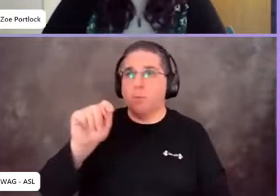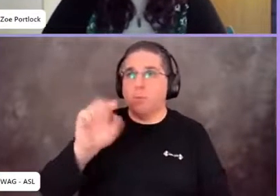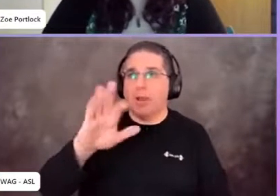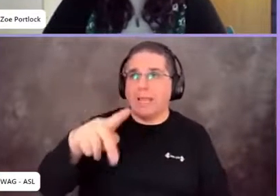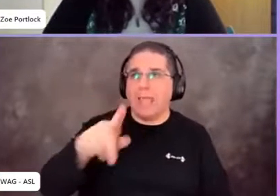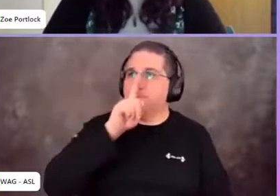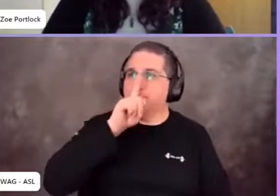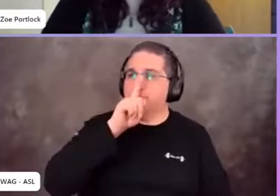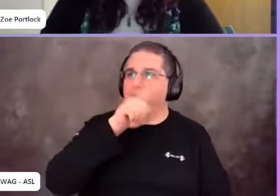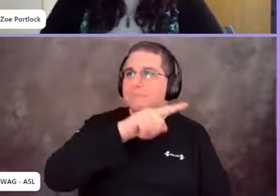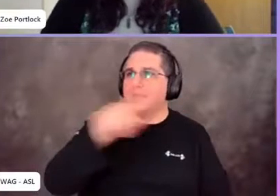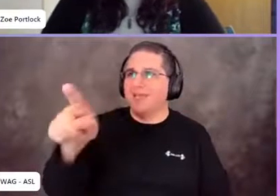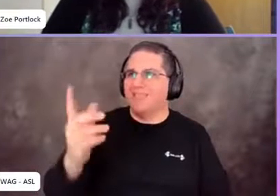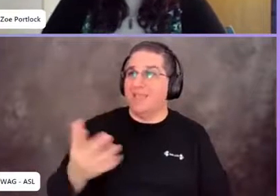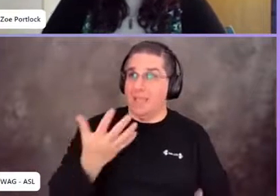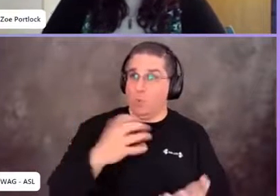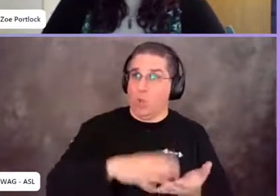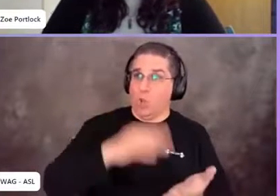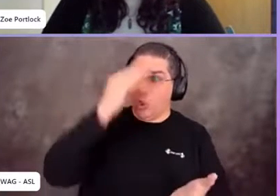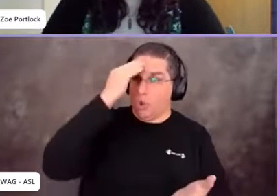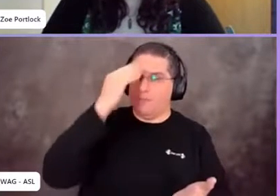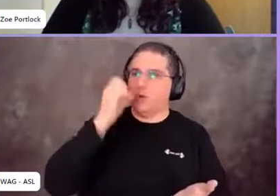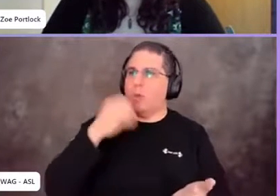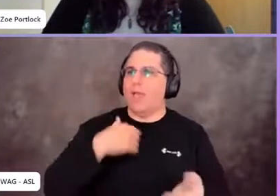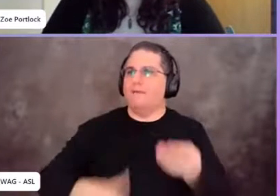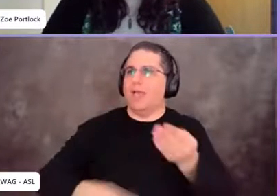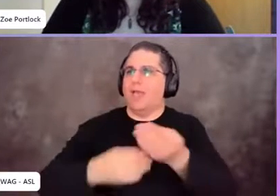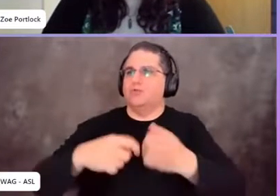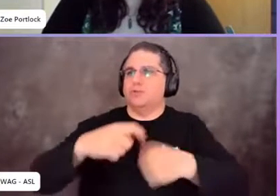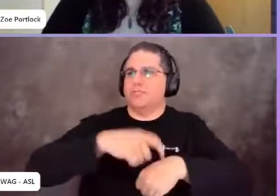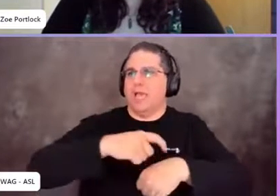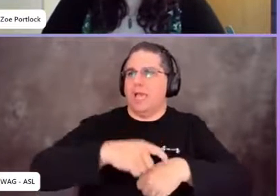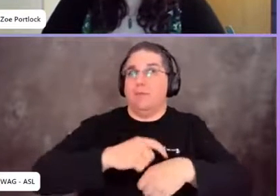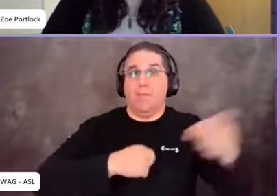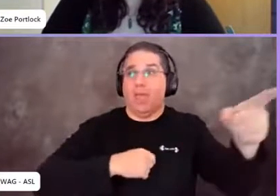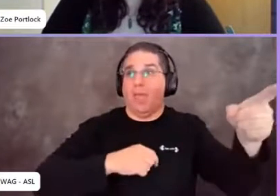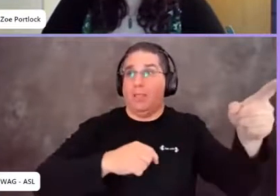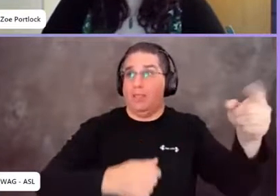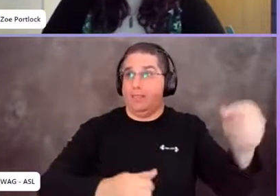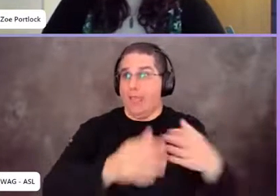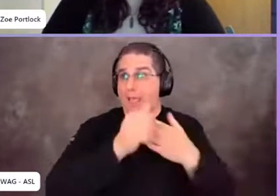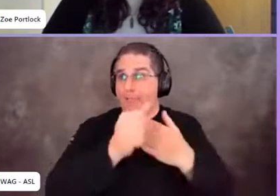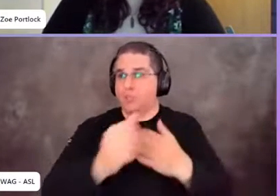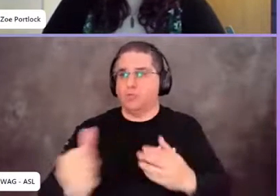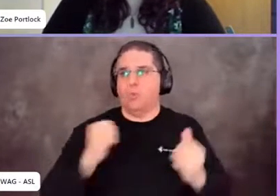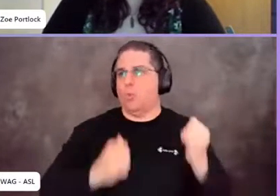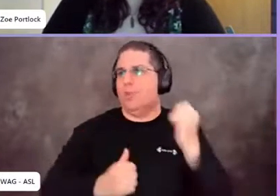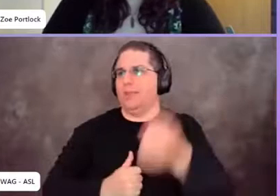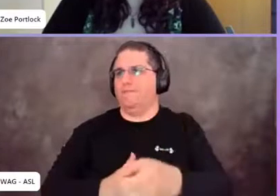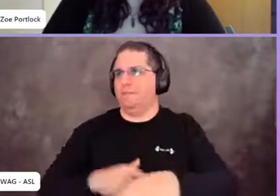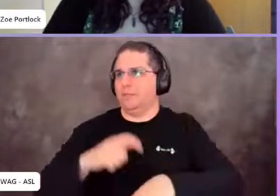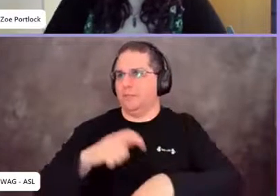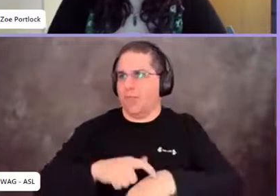don't -- Sarah mentioned earlier it's not taught in schools or boot camps or anywhere. So they want to learn but they don't have